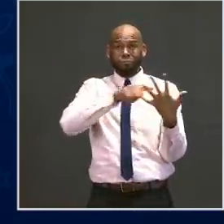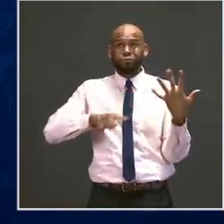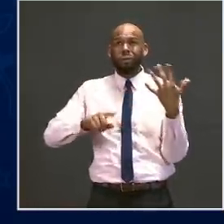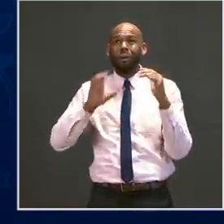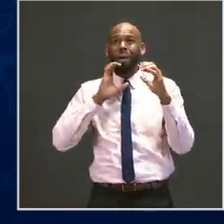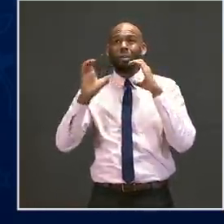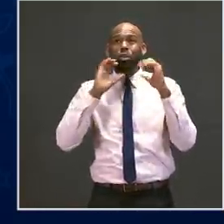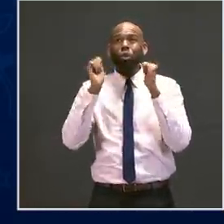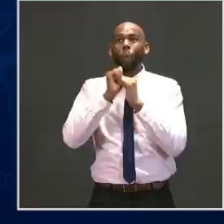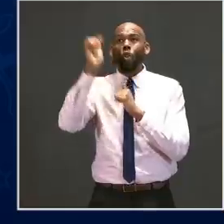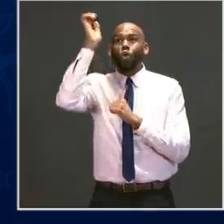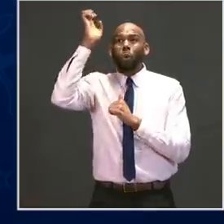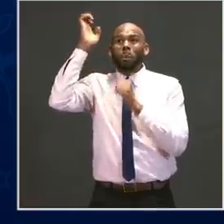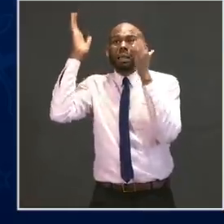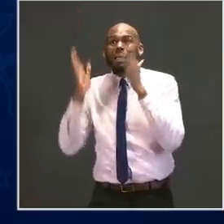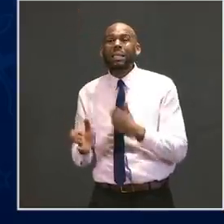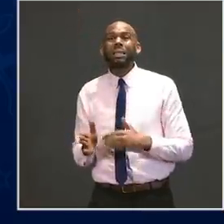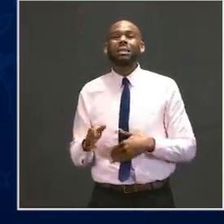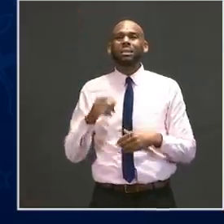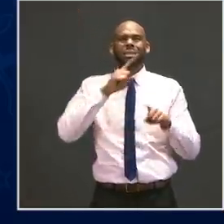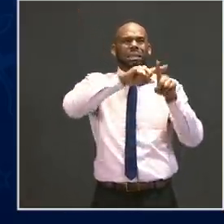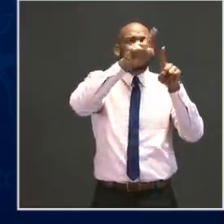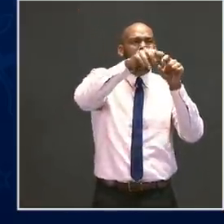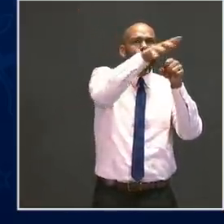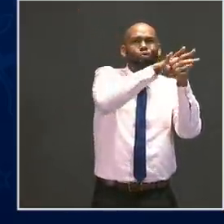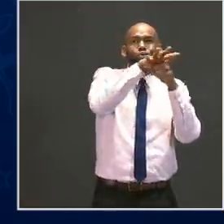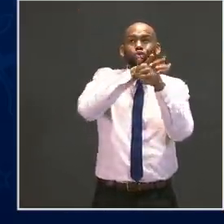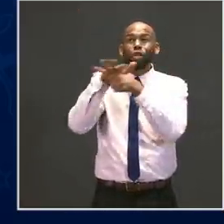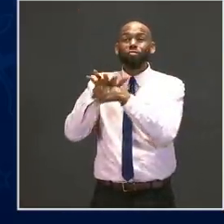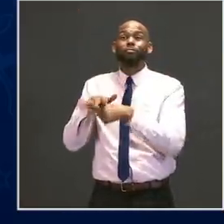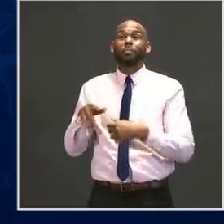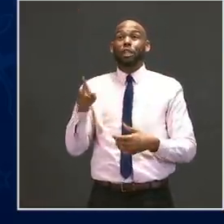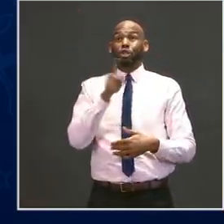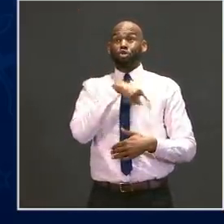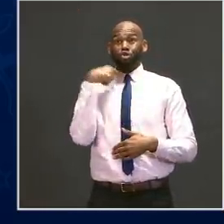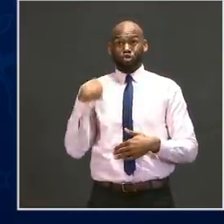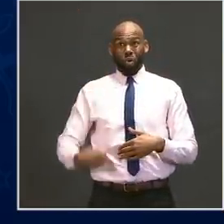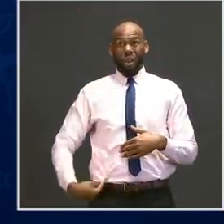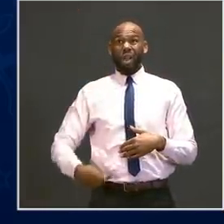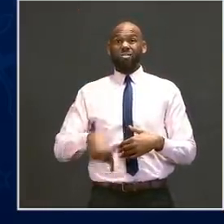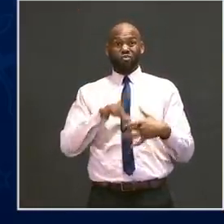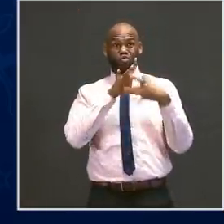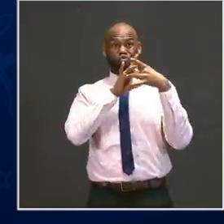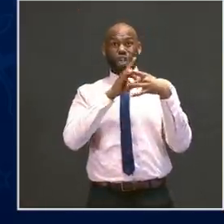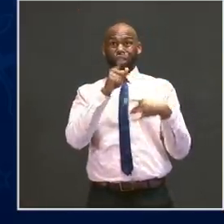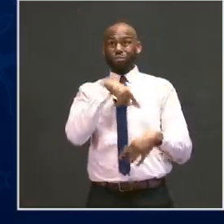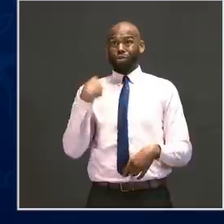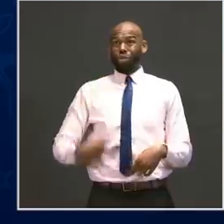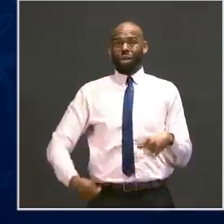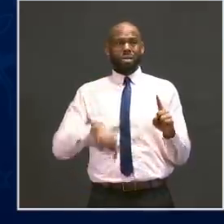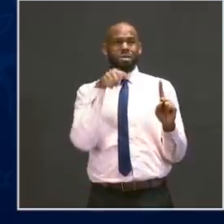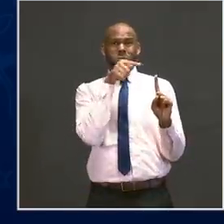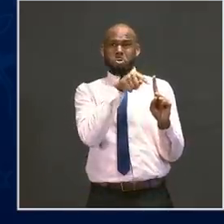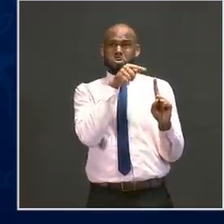with allies in the region, China and the relationship with China has been a pivotal part of those conversations.